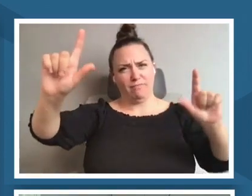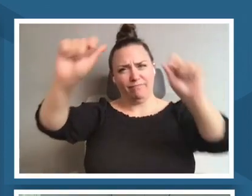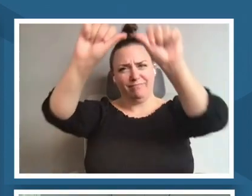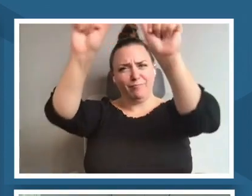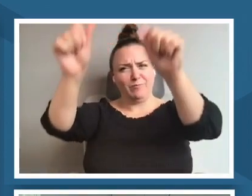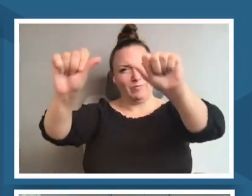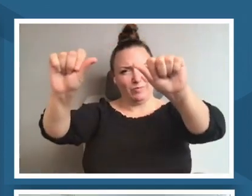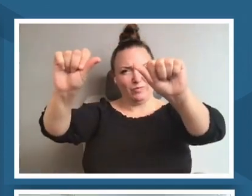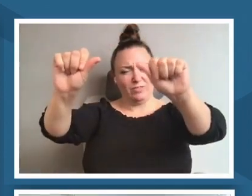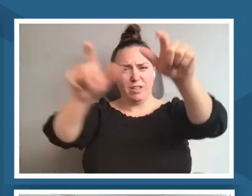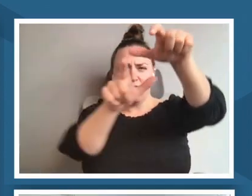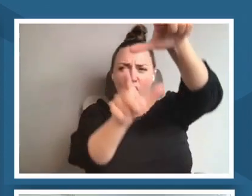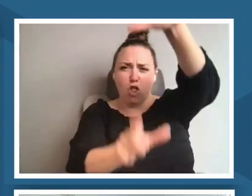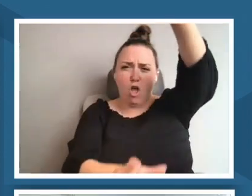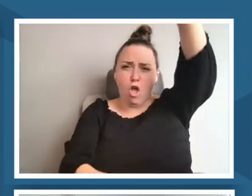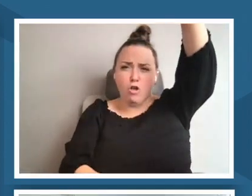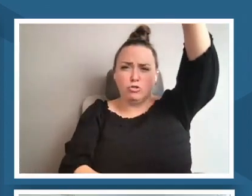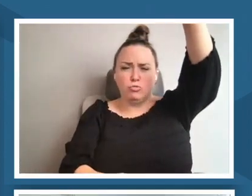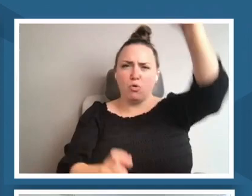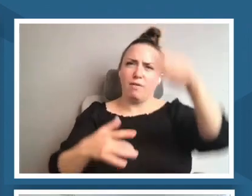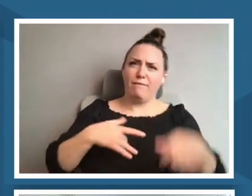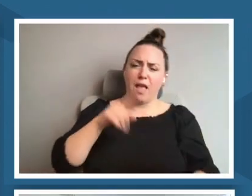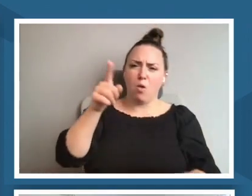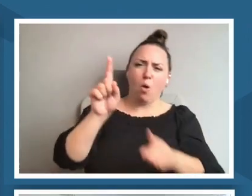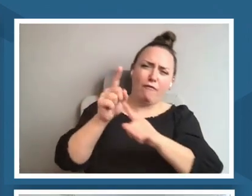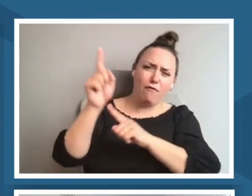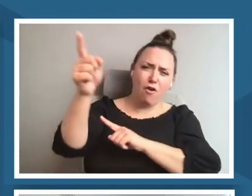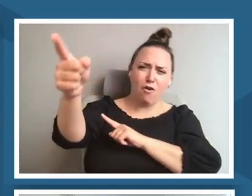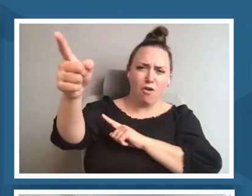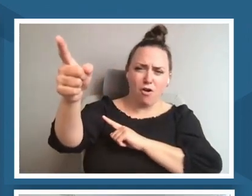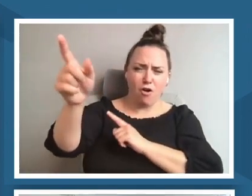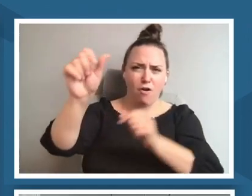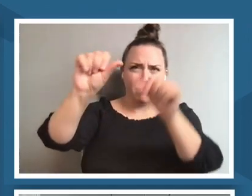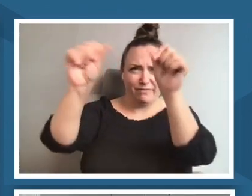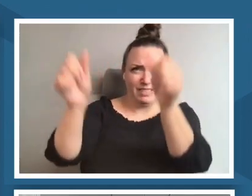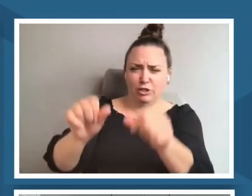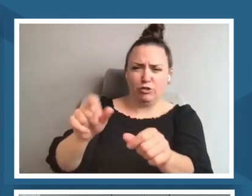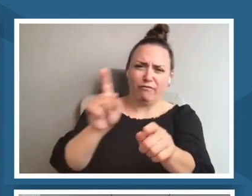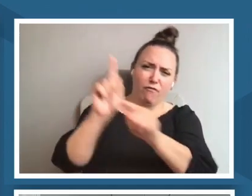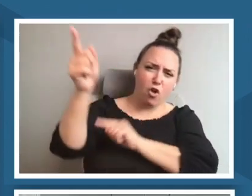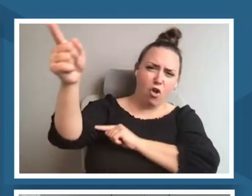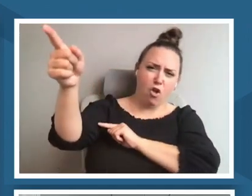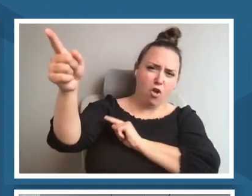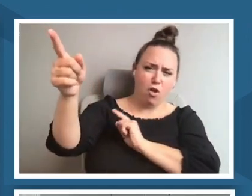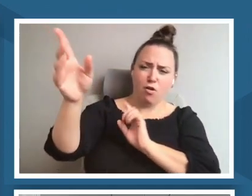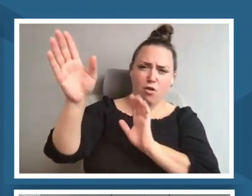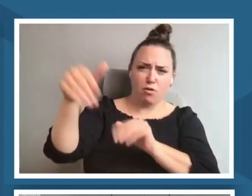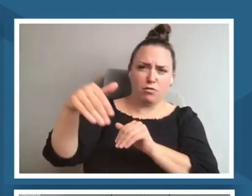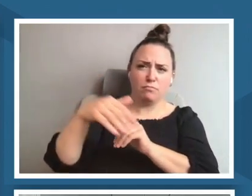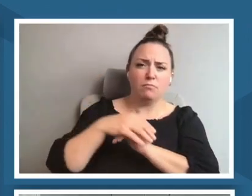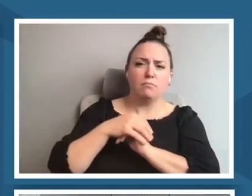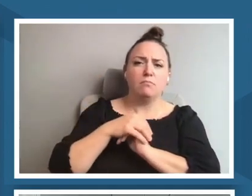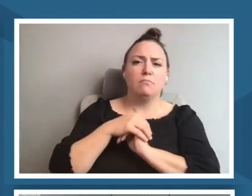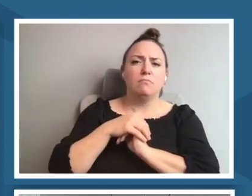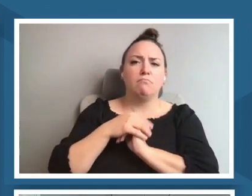and it felt like a very distant and far away kind of um um